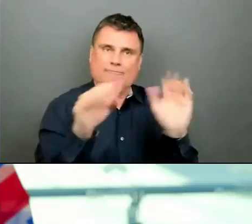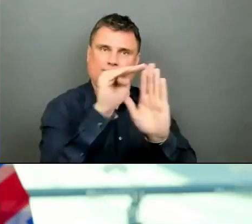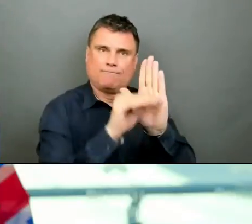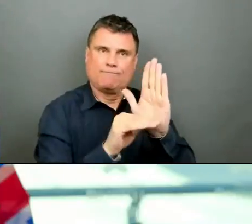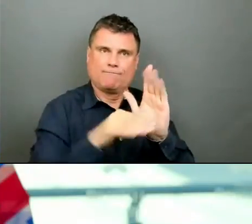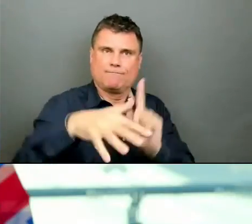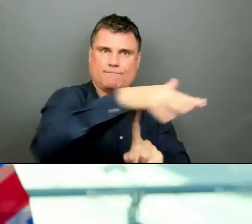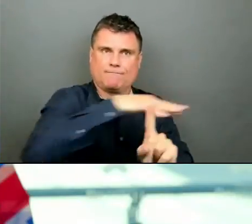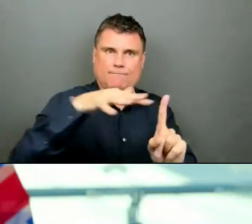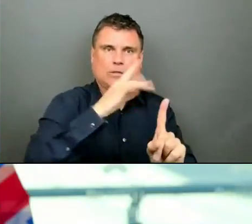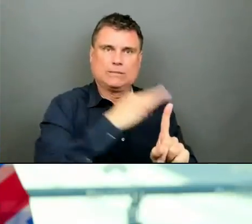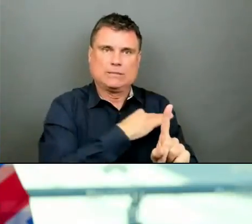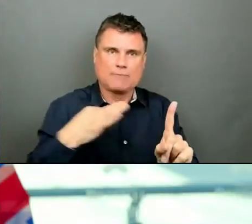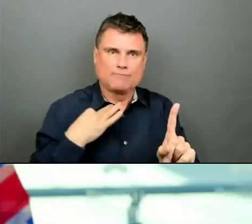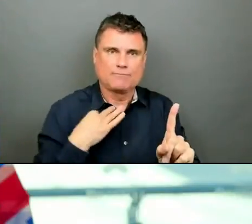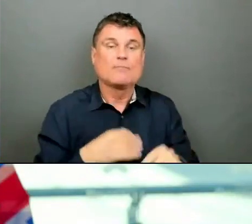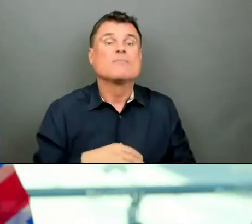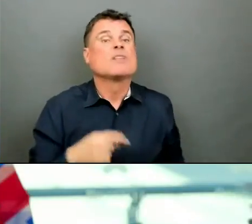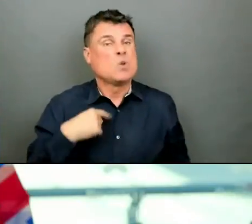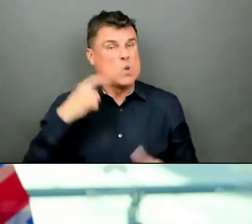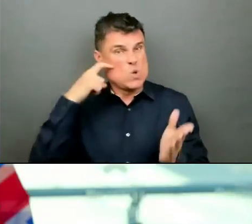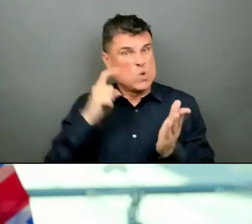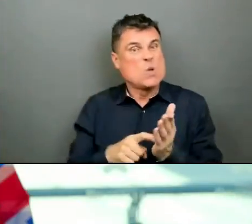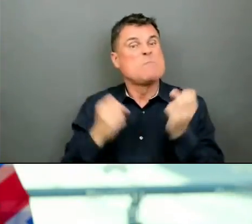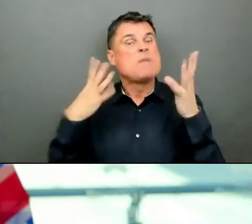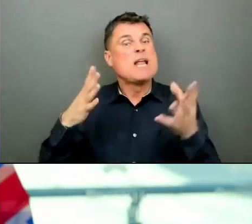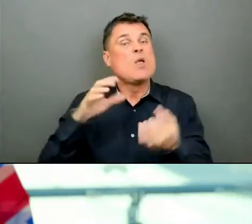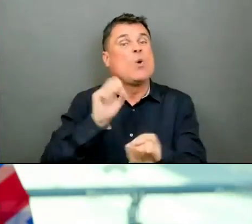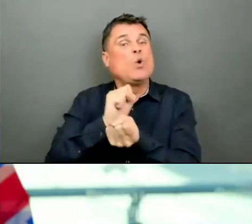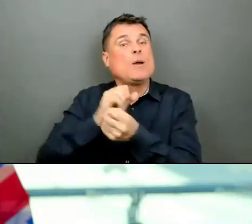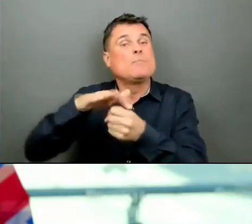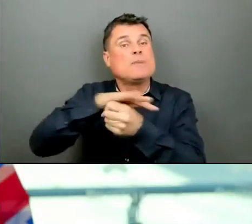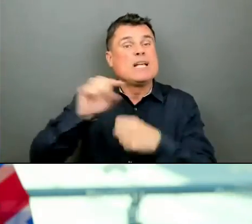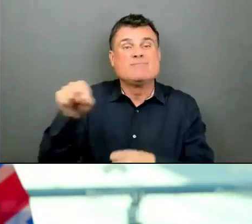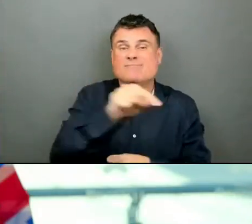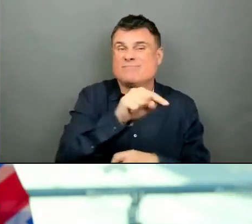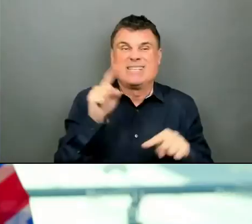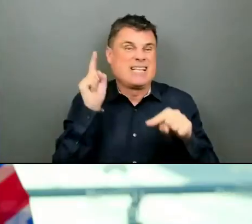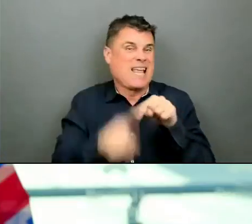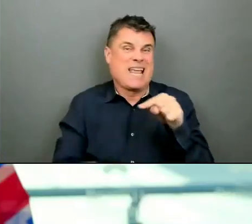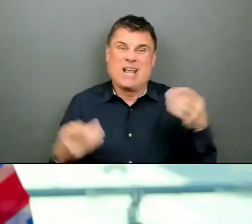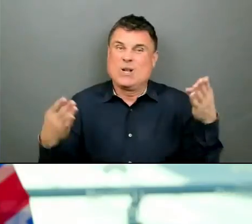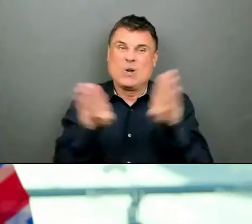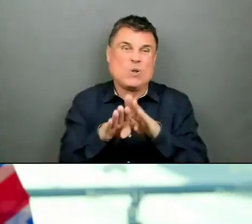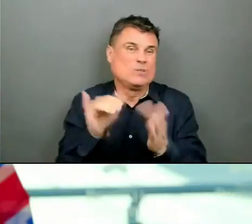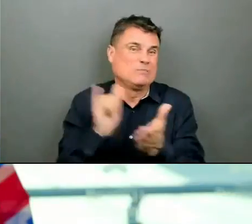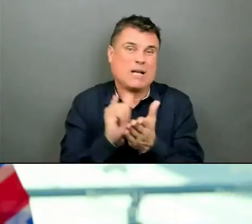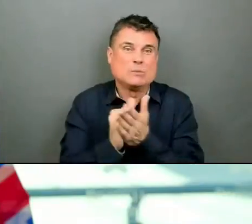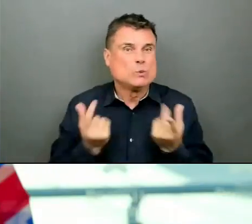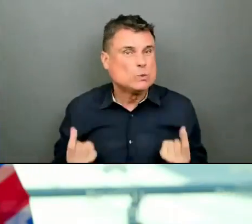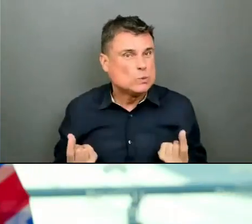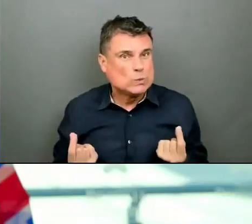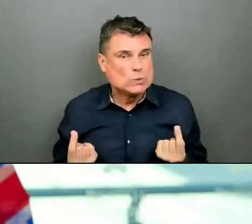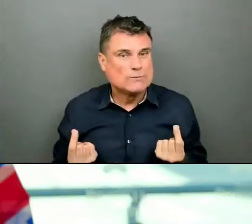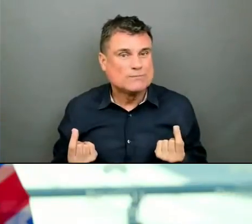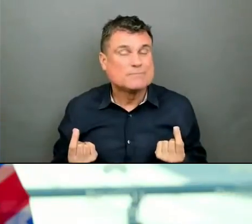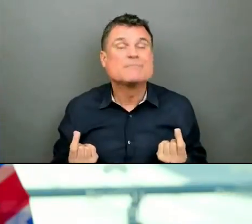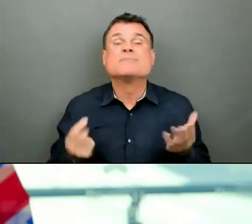that cannot be closed, that for public interests of course we need to keep them open and